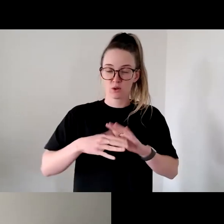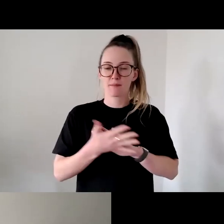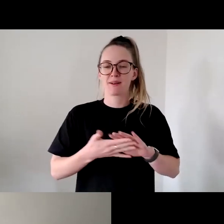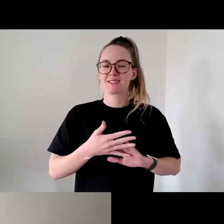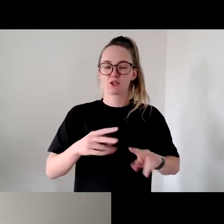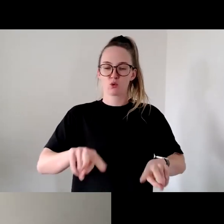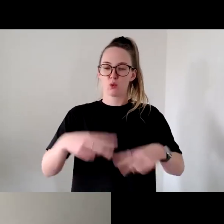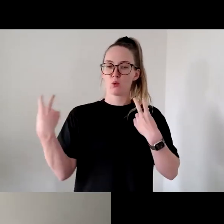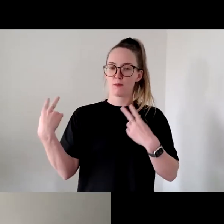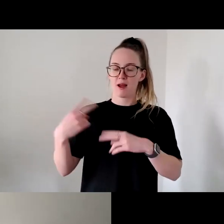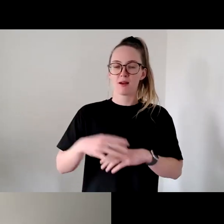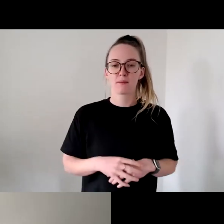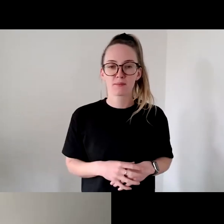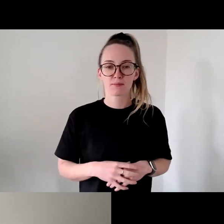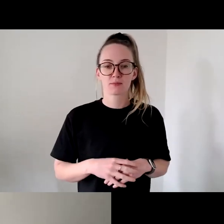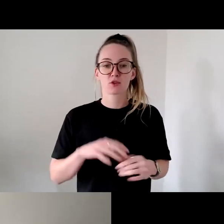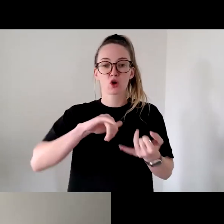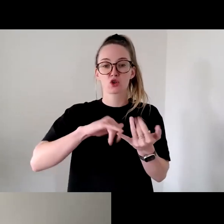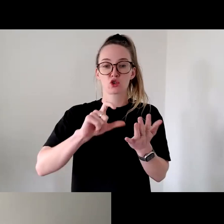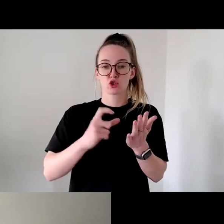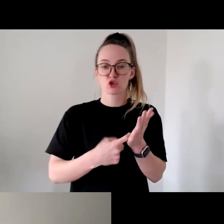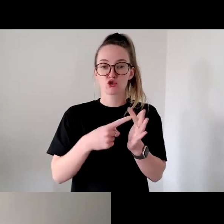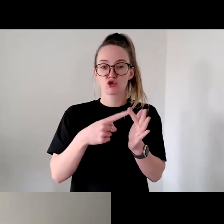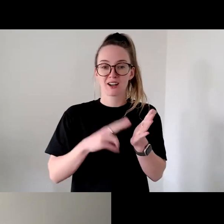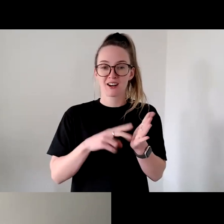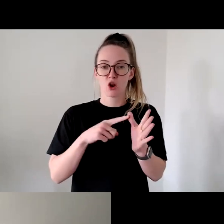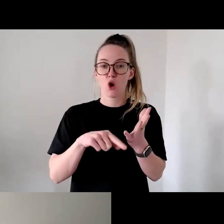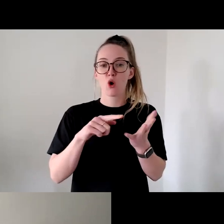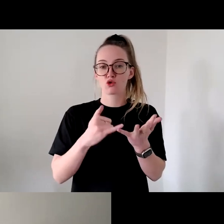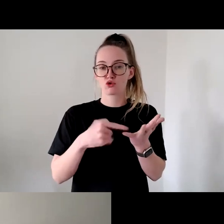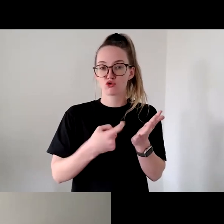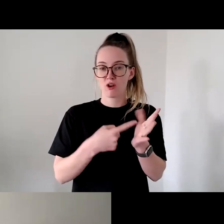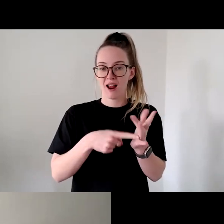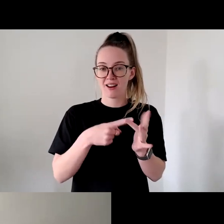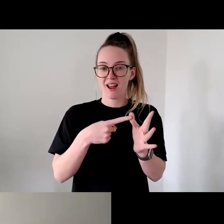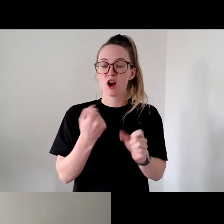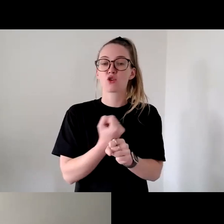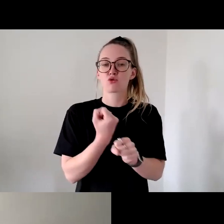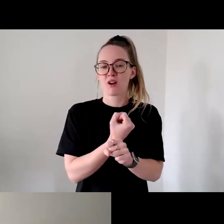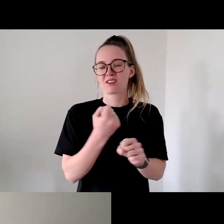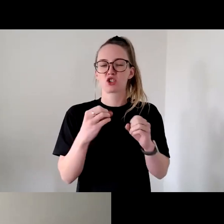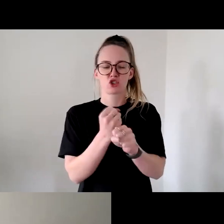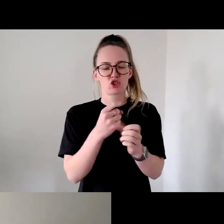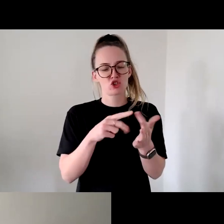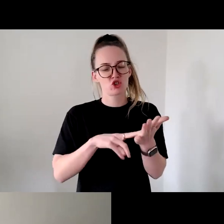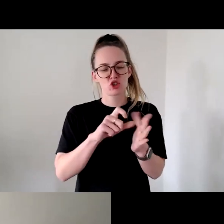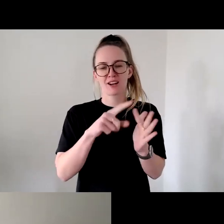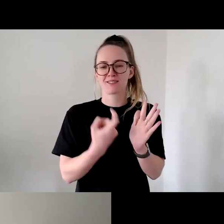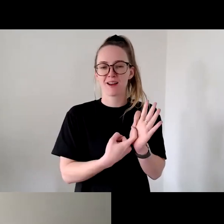Screen Australia first created Gender Matters in 2016, so just before Harvey Weinstein started